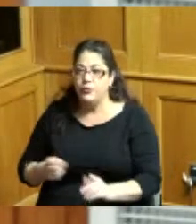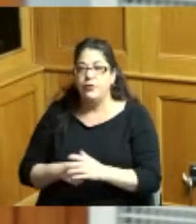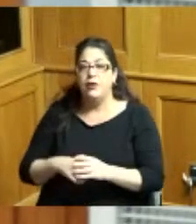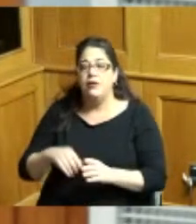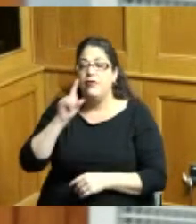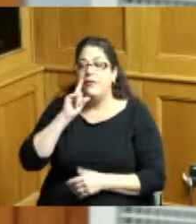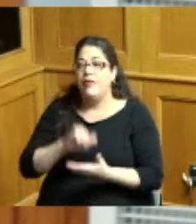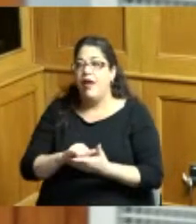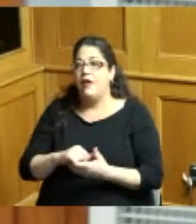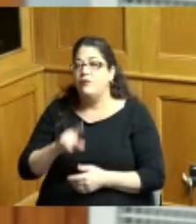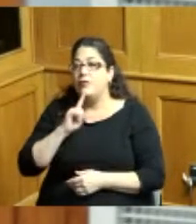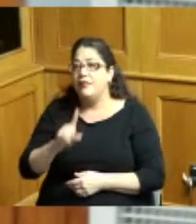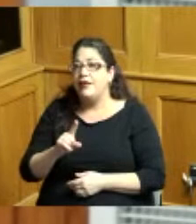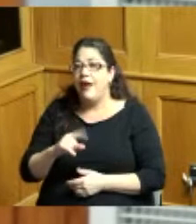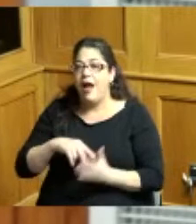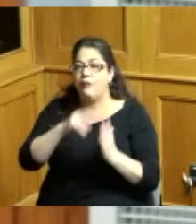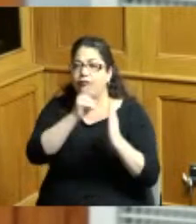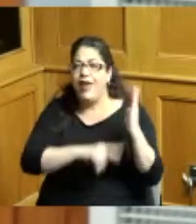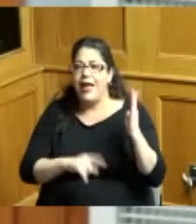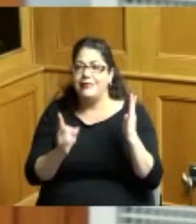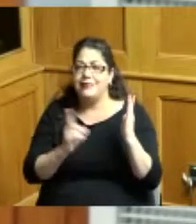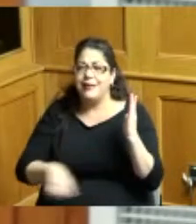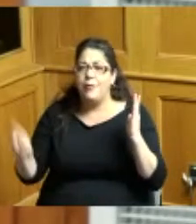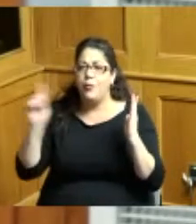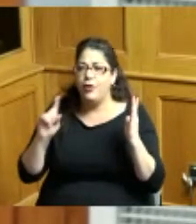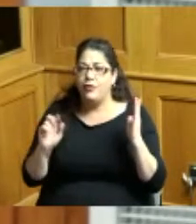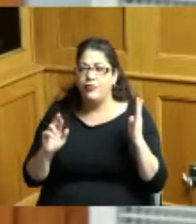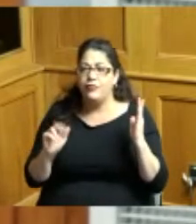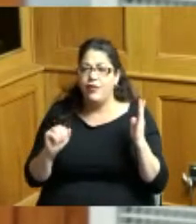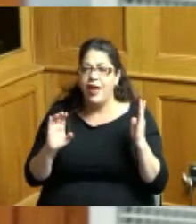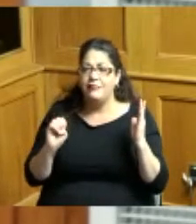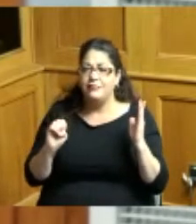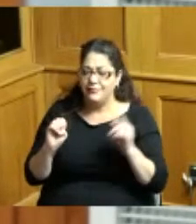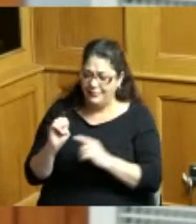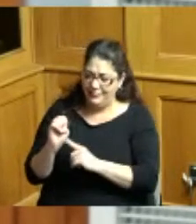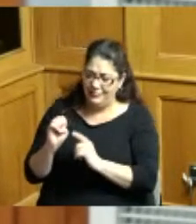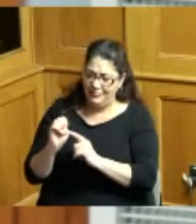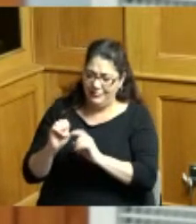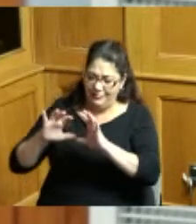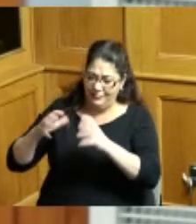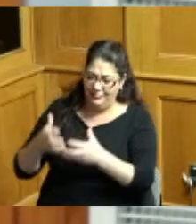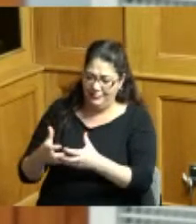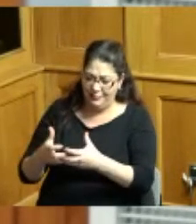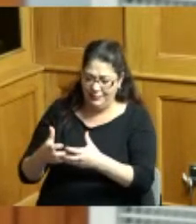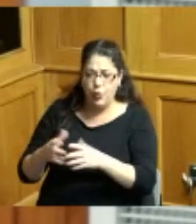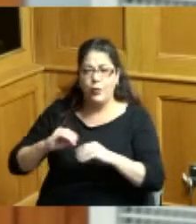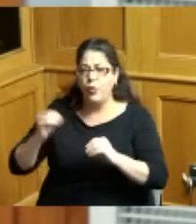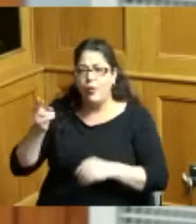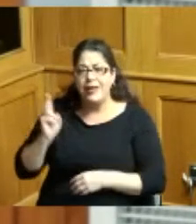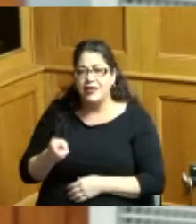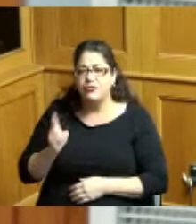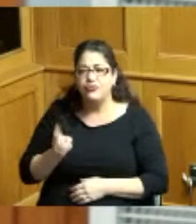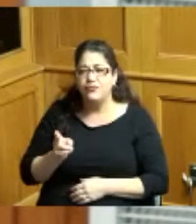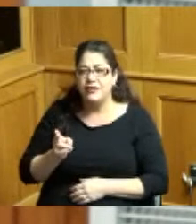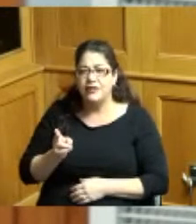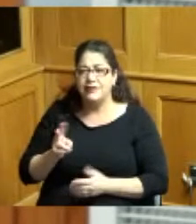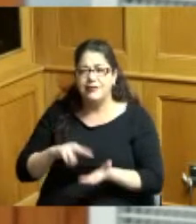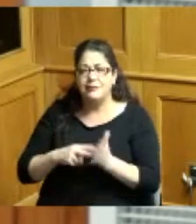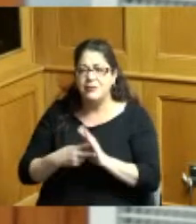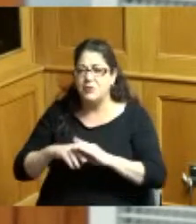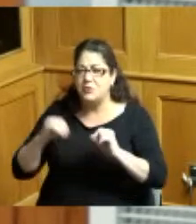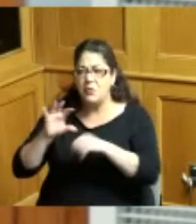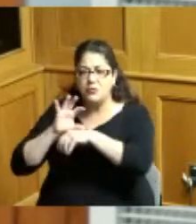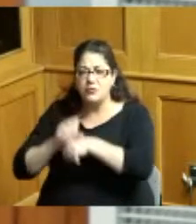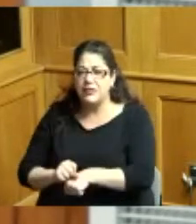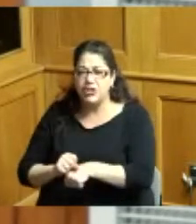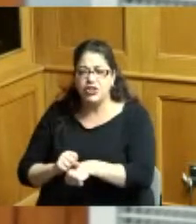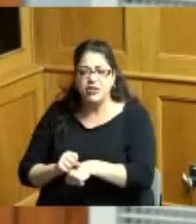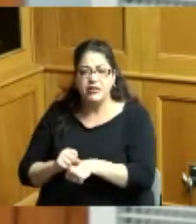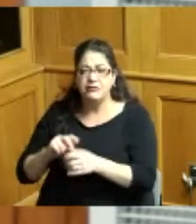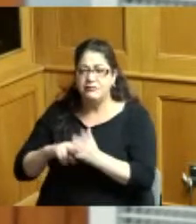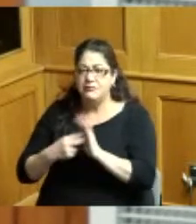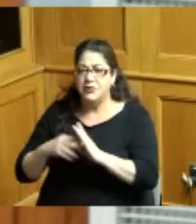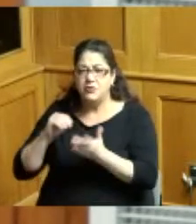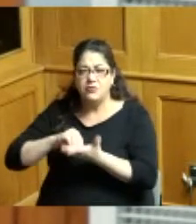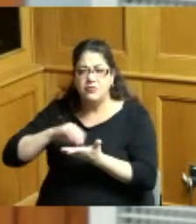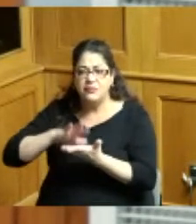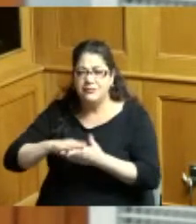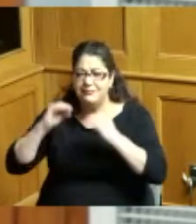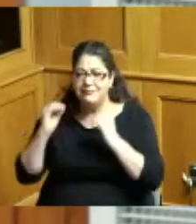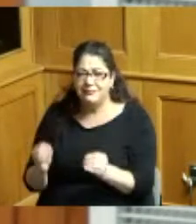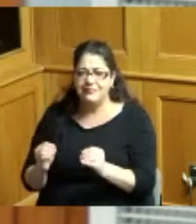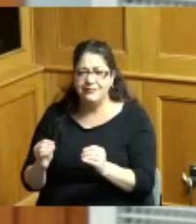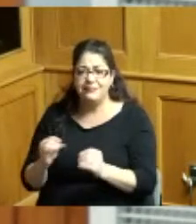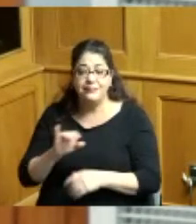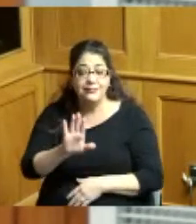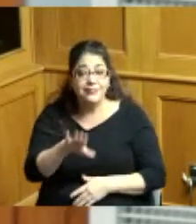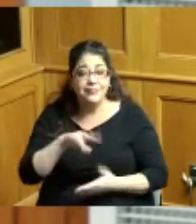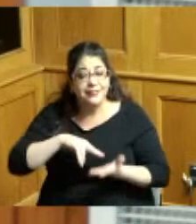read somewhere that a race that has no history has no tradition simply put if we don't protect